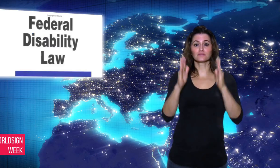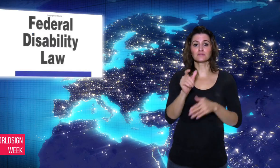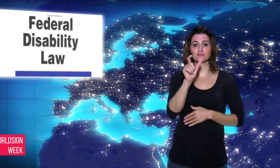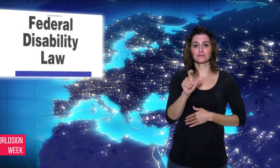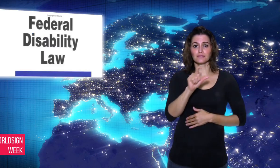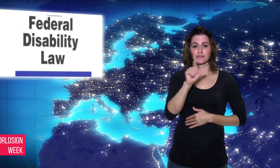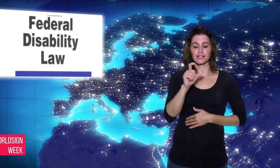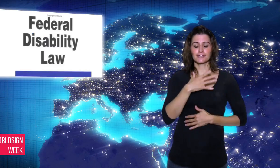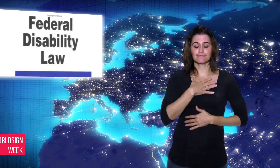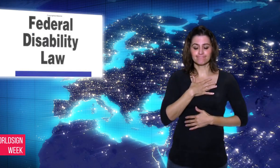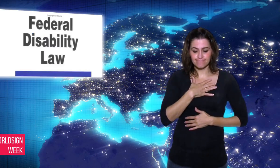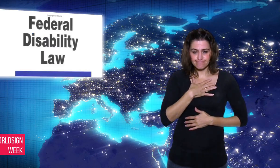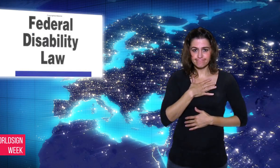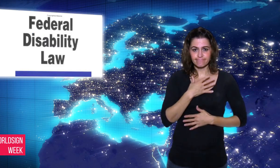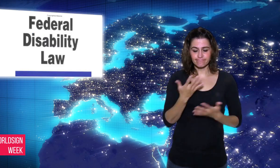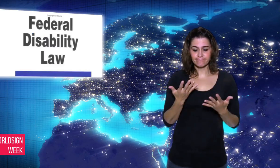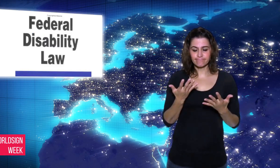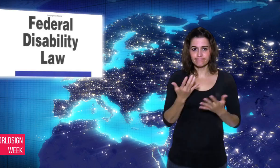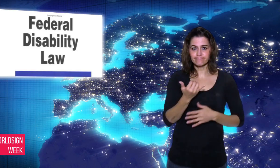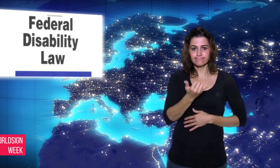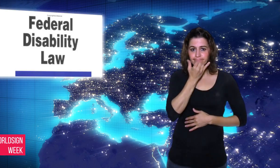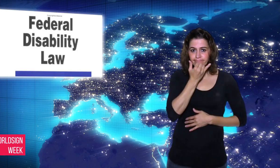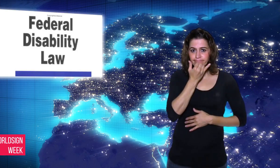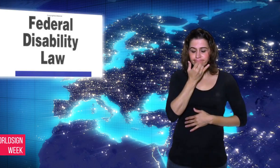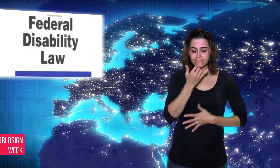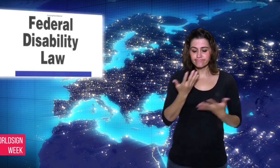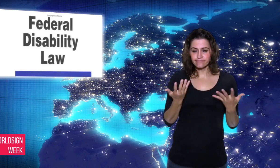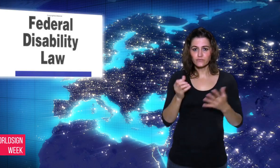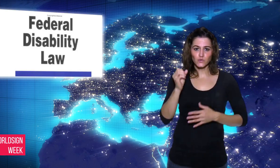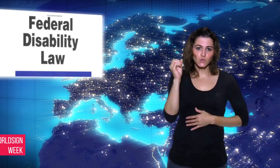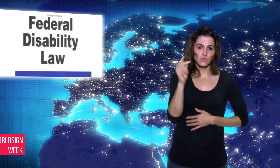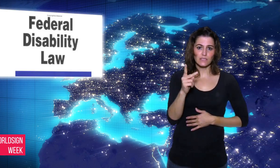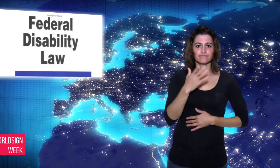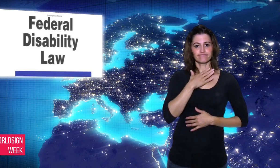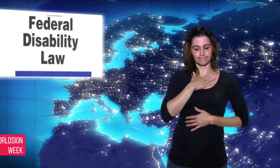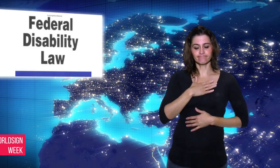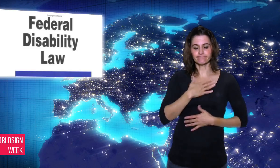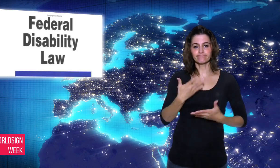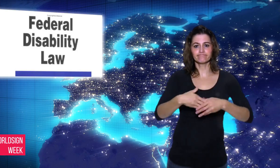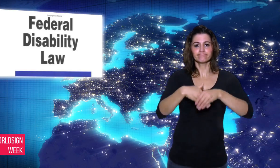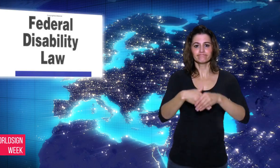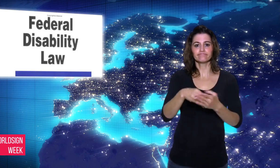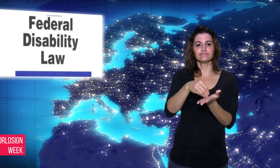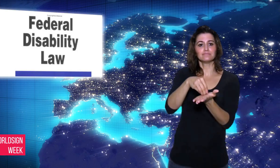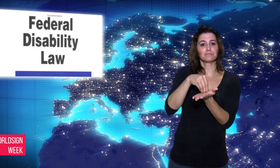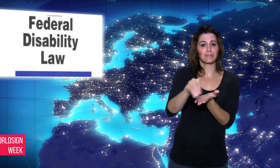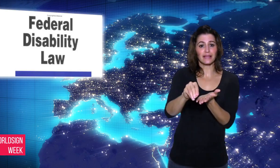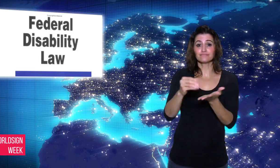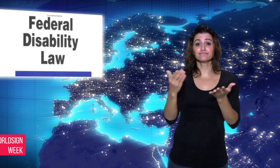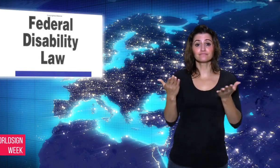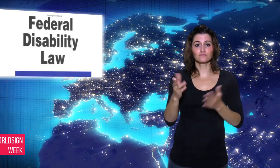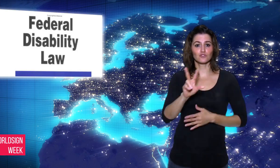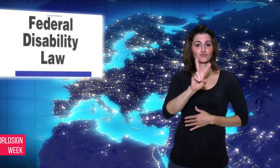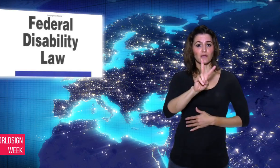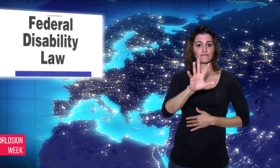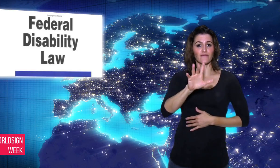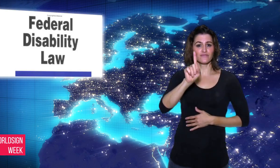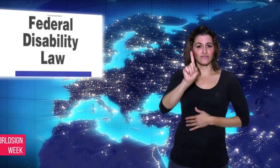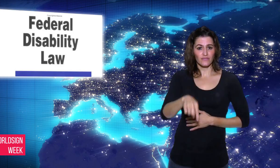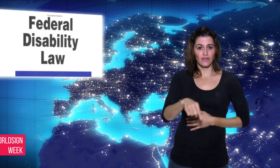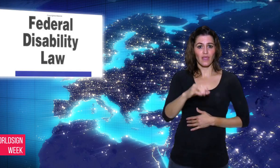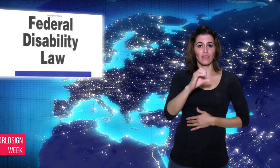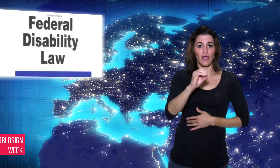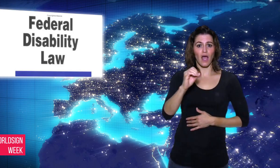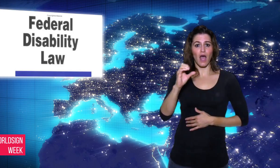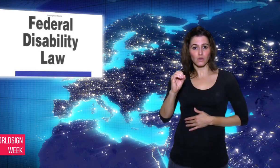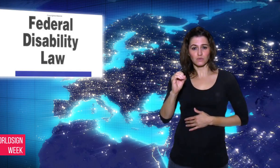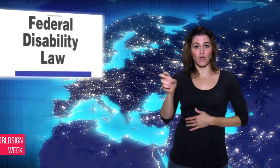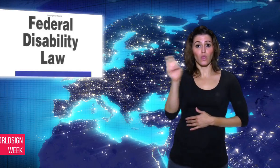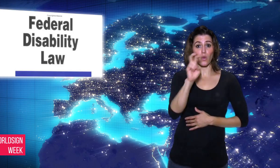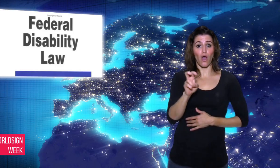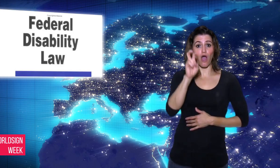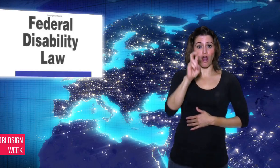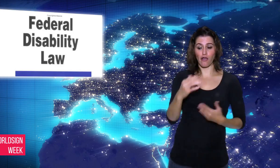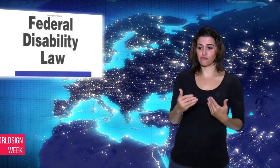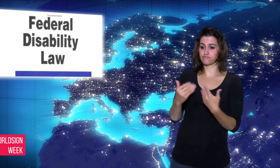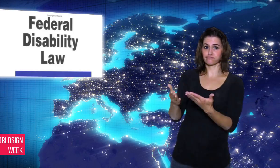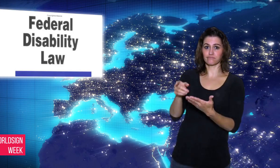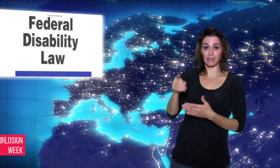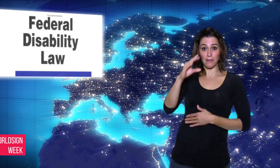to the patient, $10,000 to his wife,